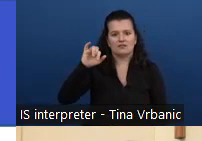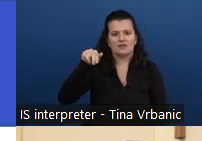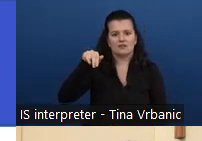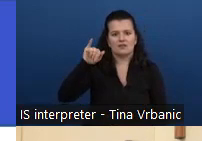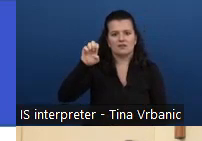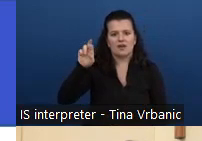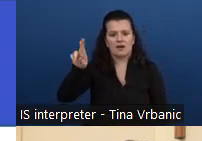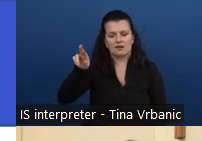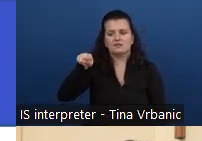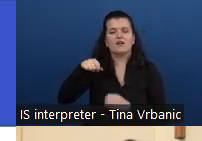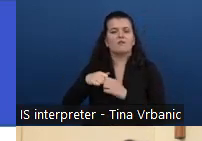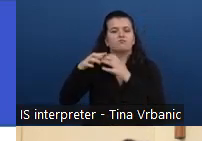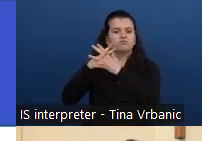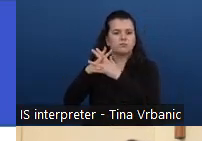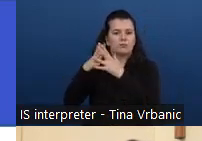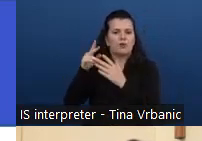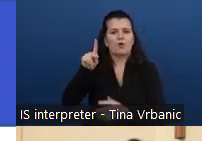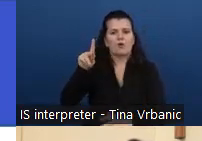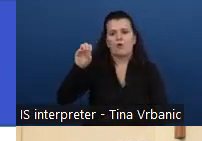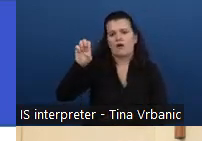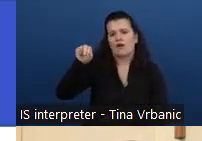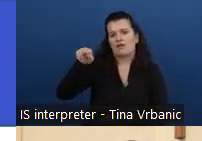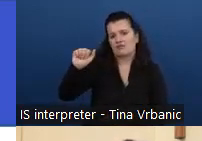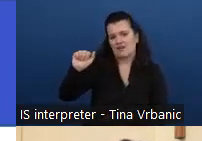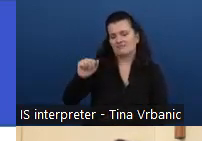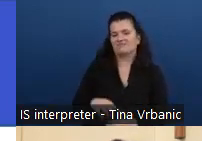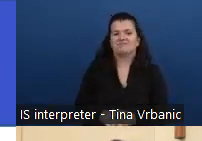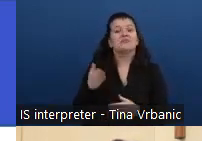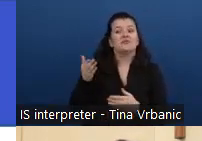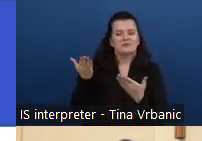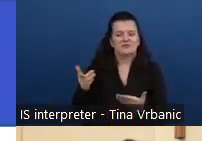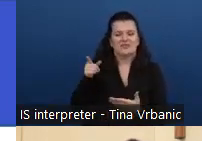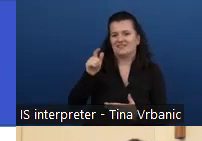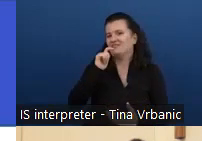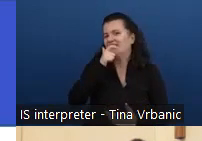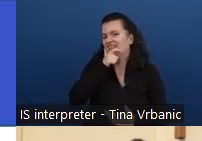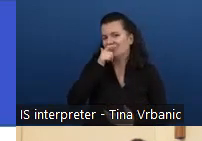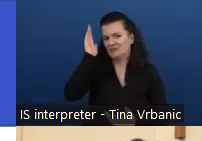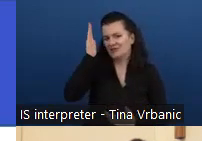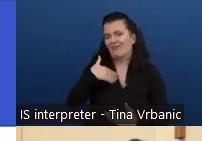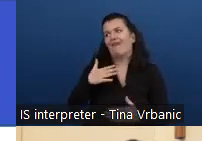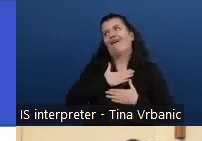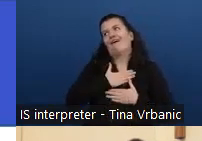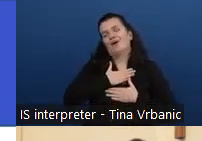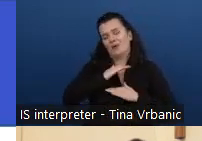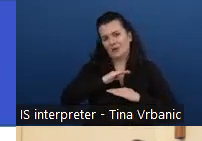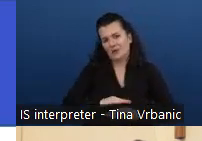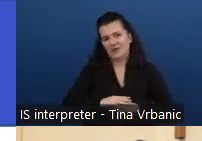She has promised to speak to us in English today, which we're happy about, of course. France is an interesting country.